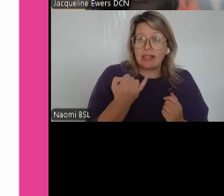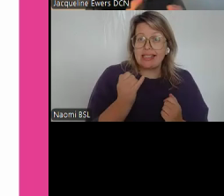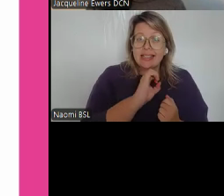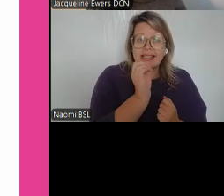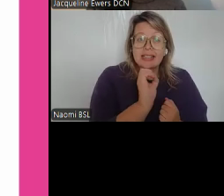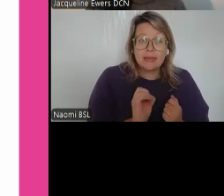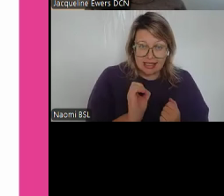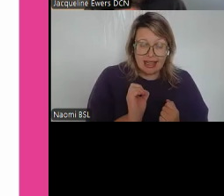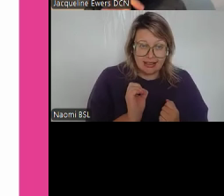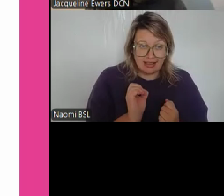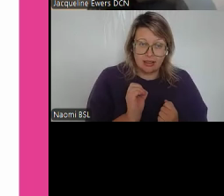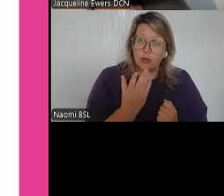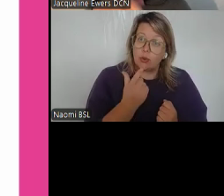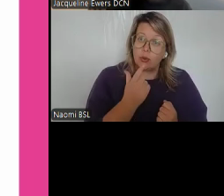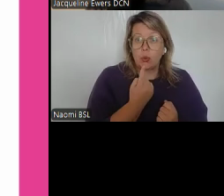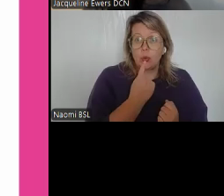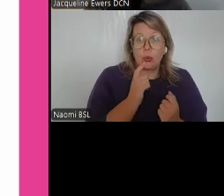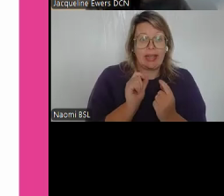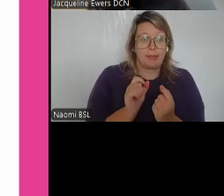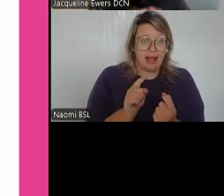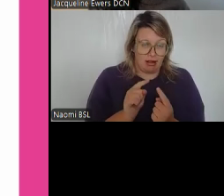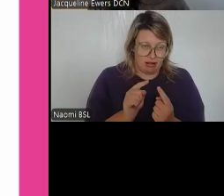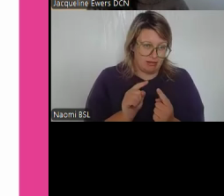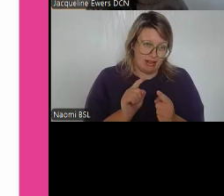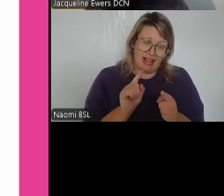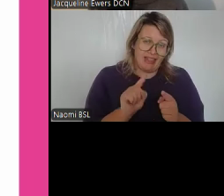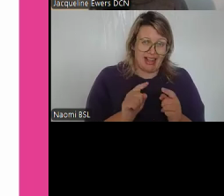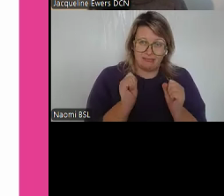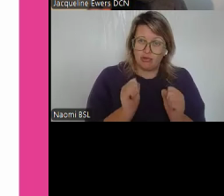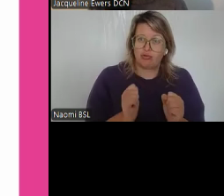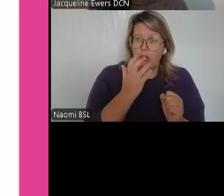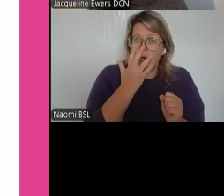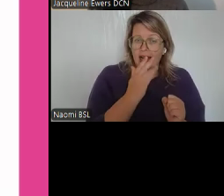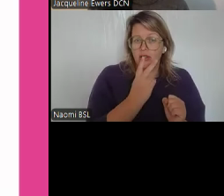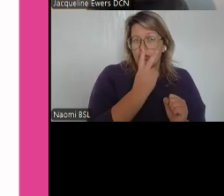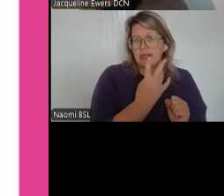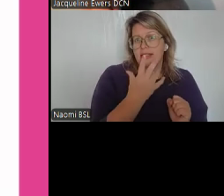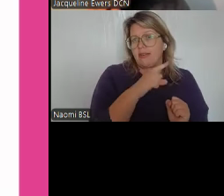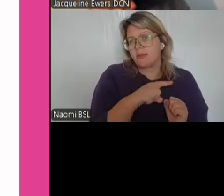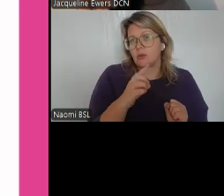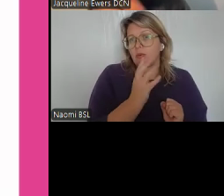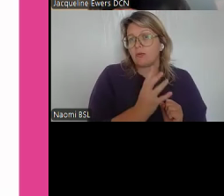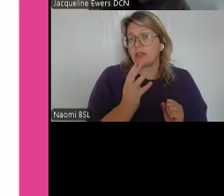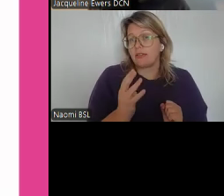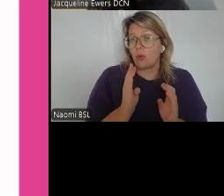who are using email is scoring highly in 25 to 44 age range at 93.6%.